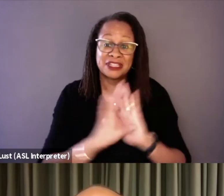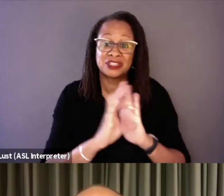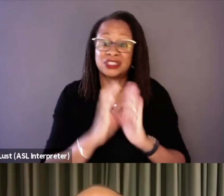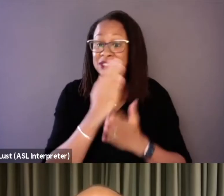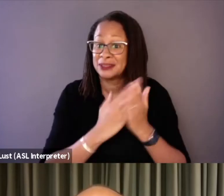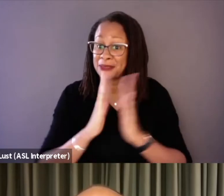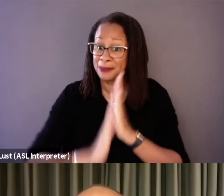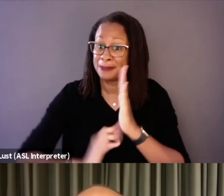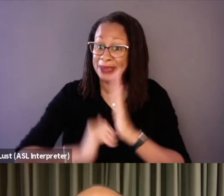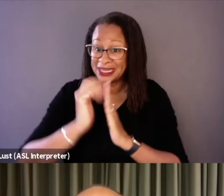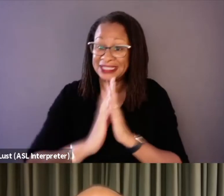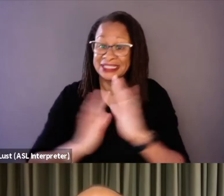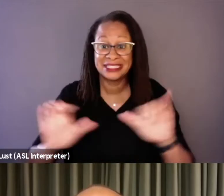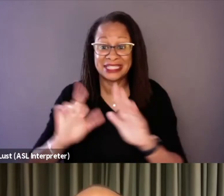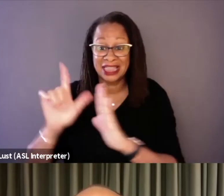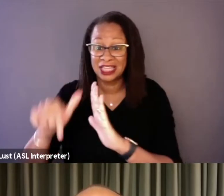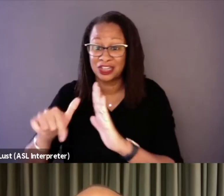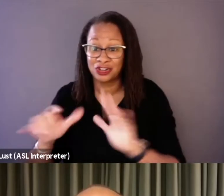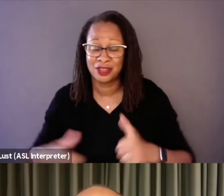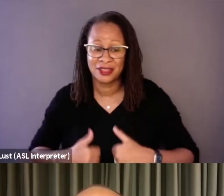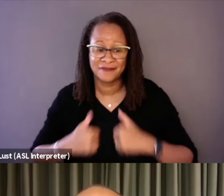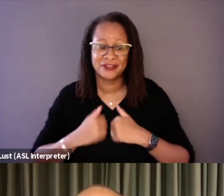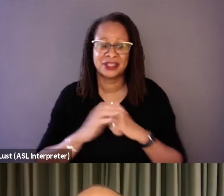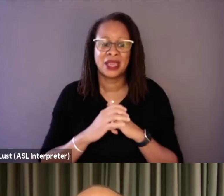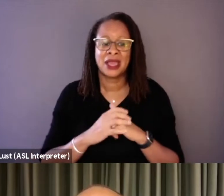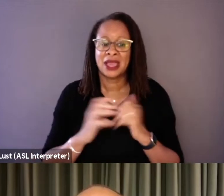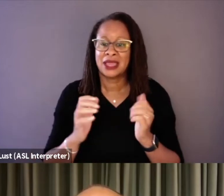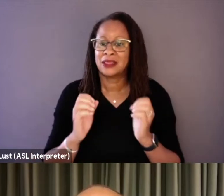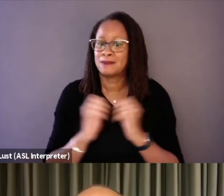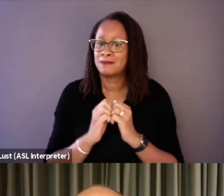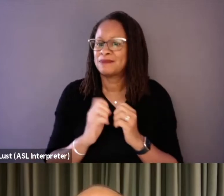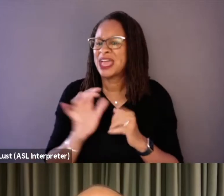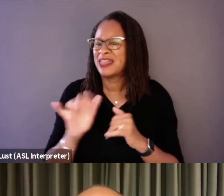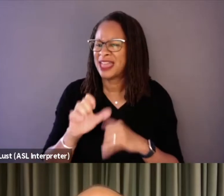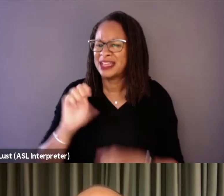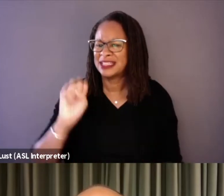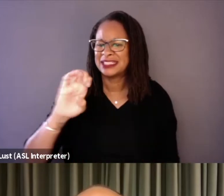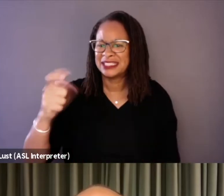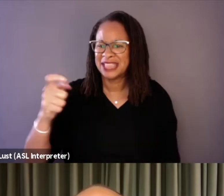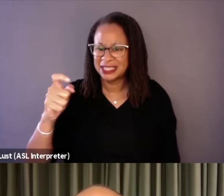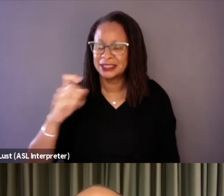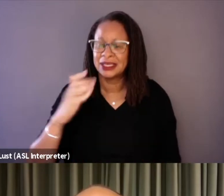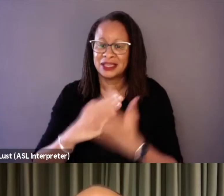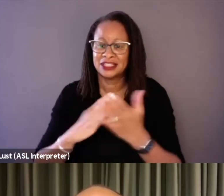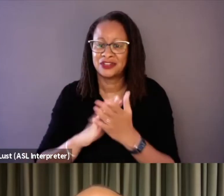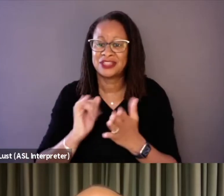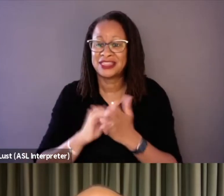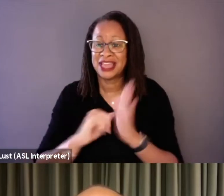that he did later in life in the Sex Series, which is this sort of negative image thing that caused